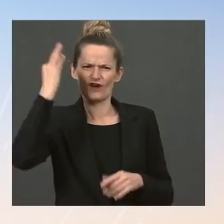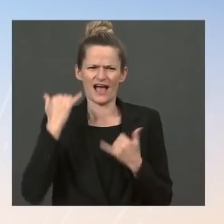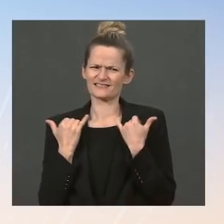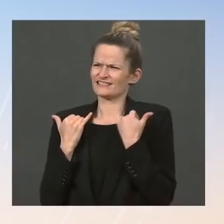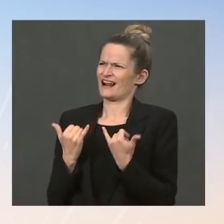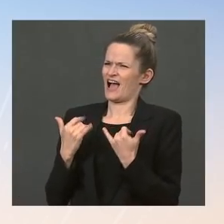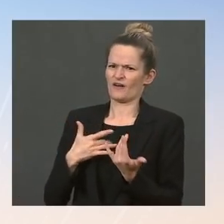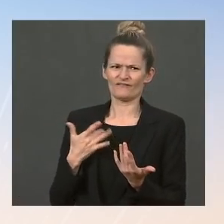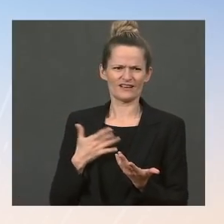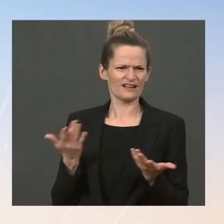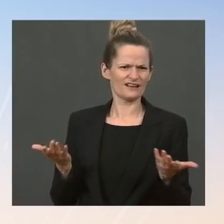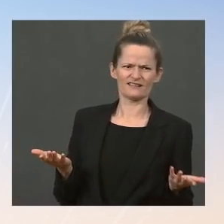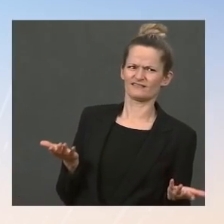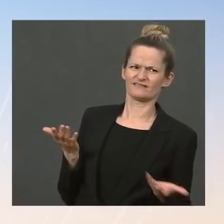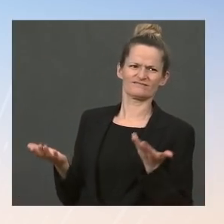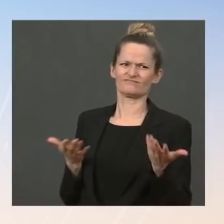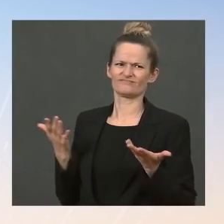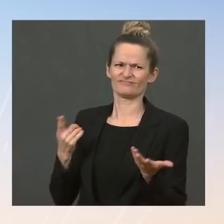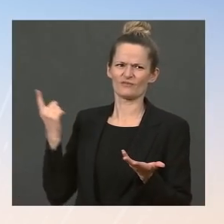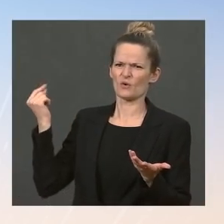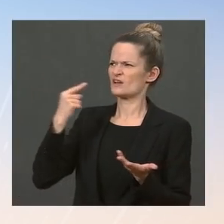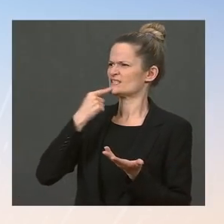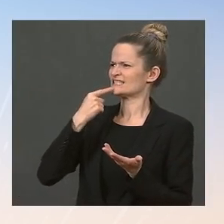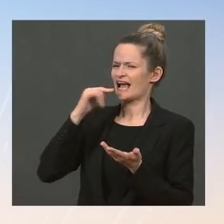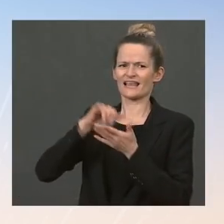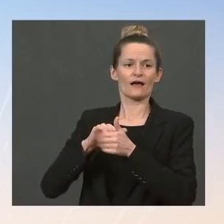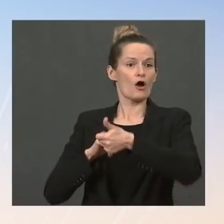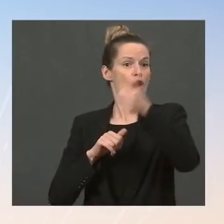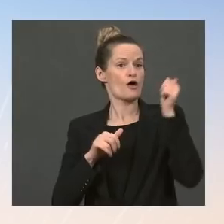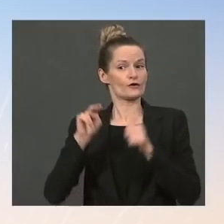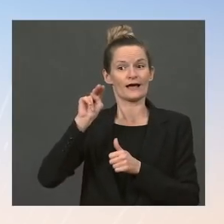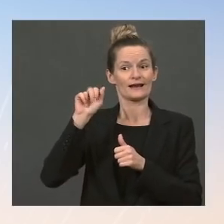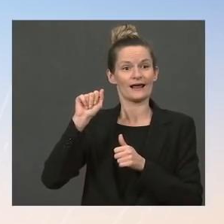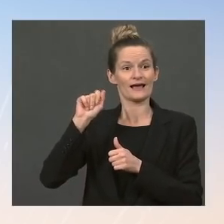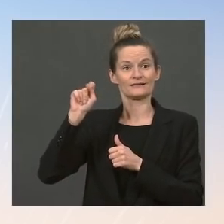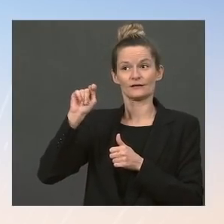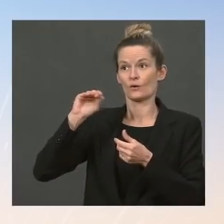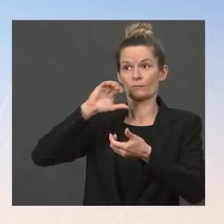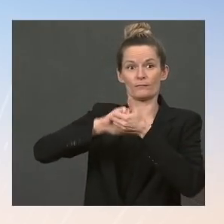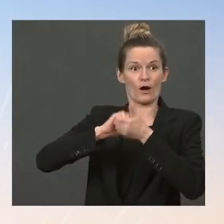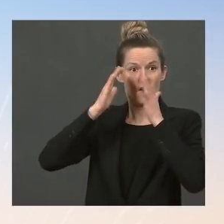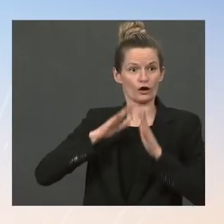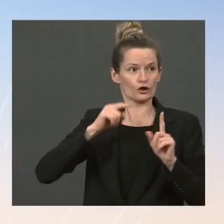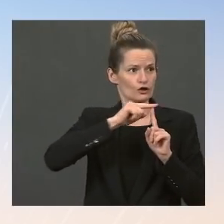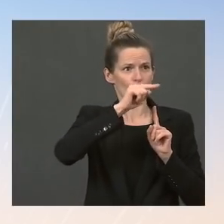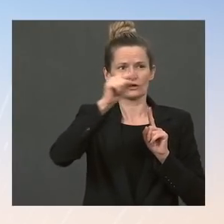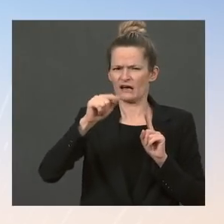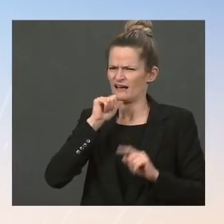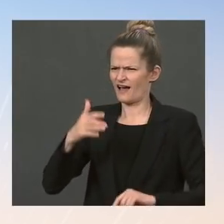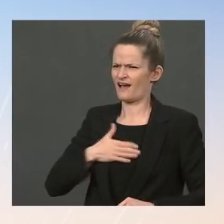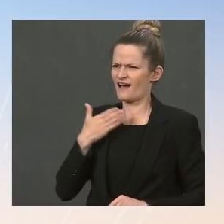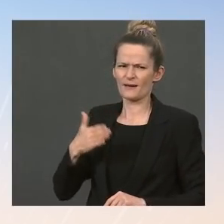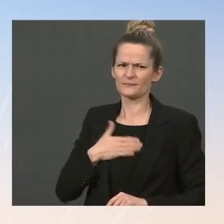and others were unhappy about the exit? Is there an issue there, where the President is going it without consideration of those partners?